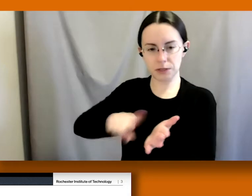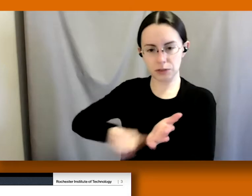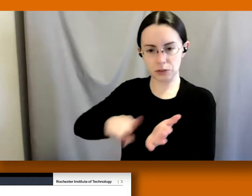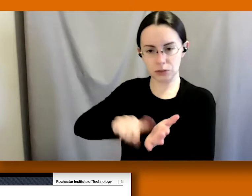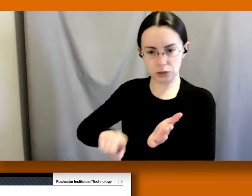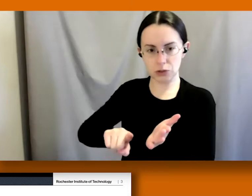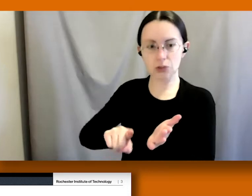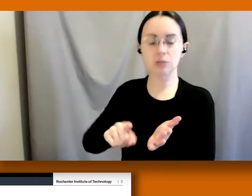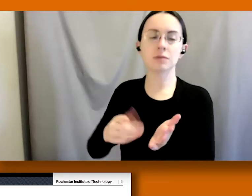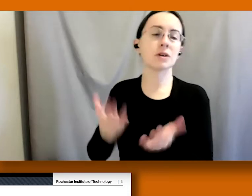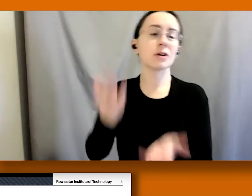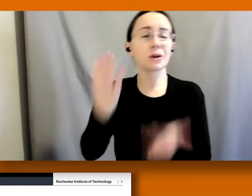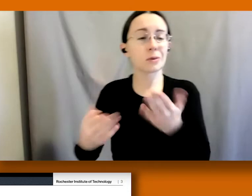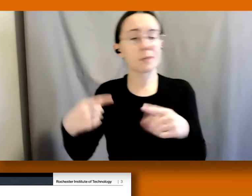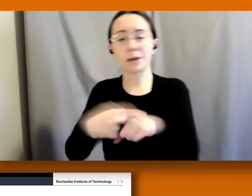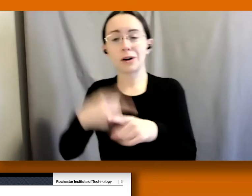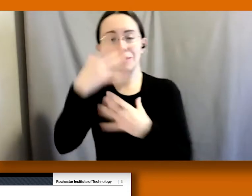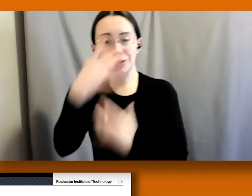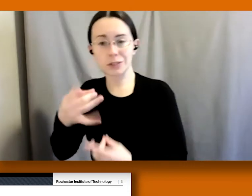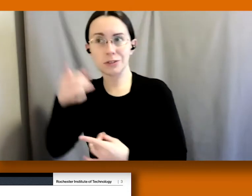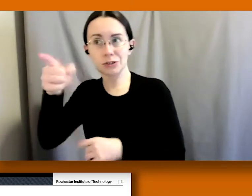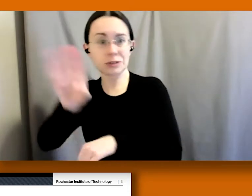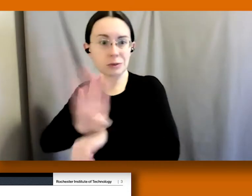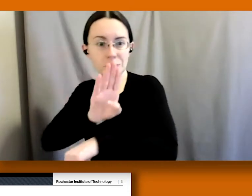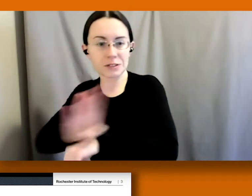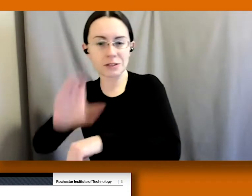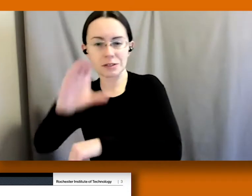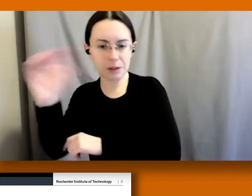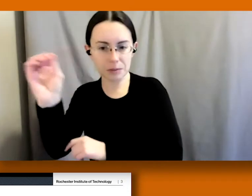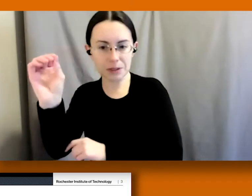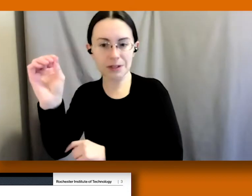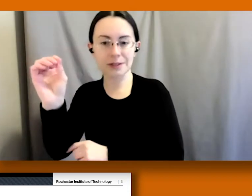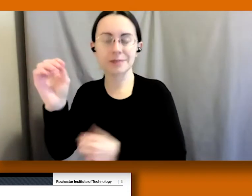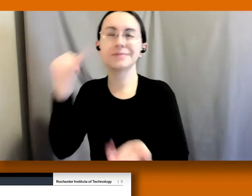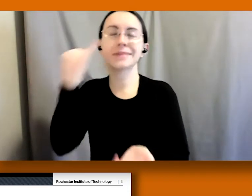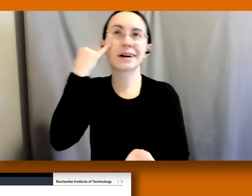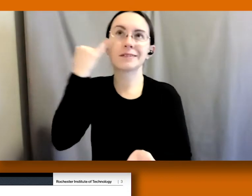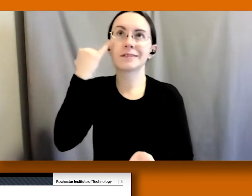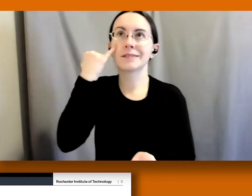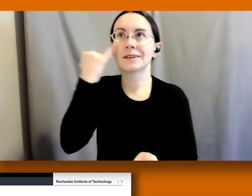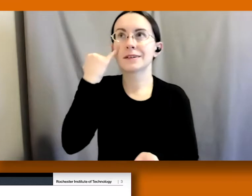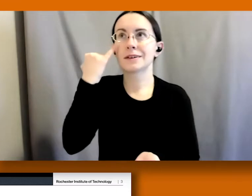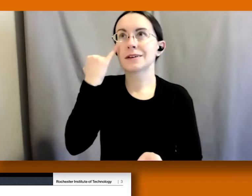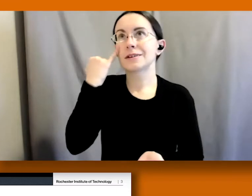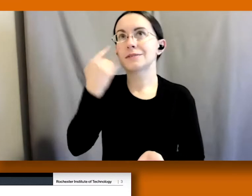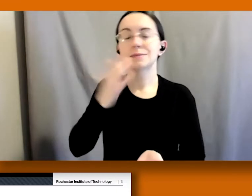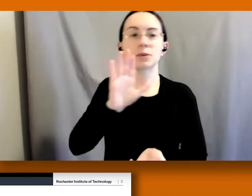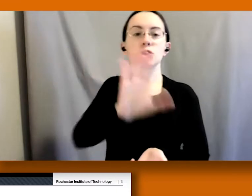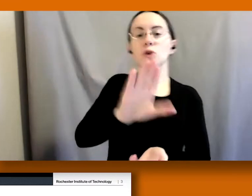with a company, um, say... say your cousin is a CEO of that company